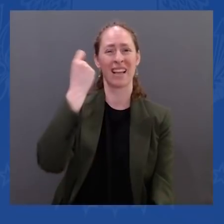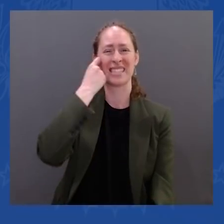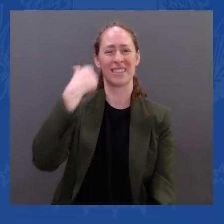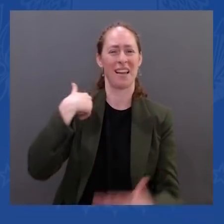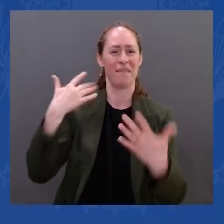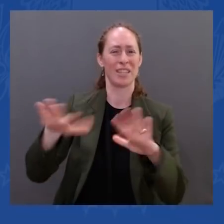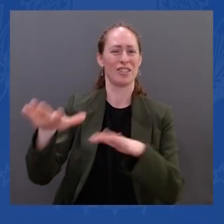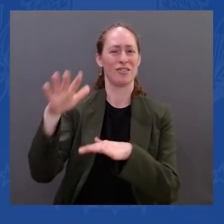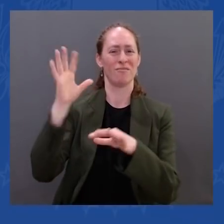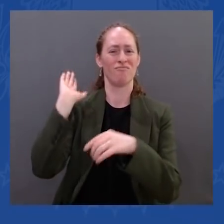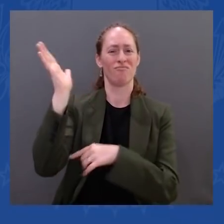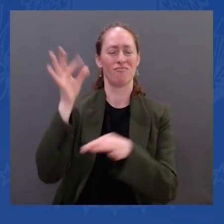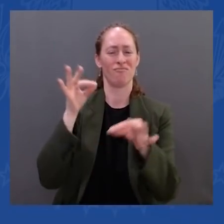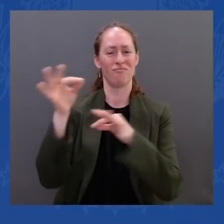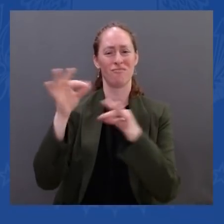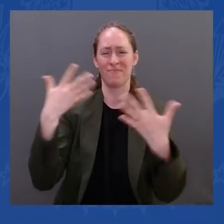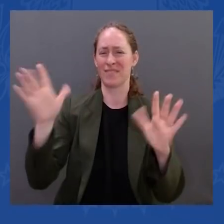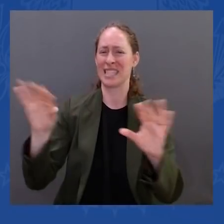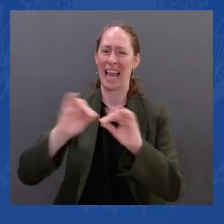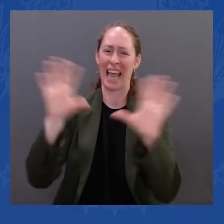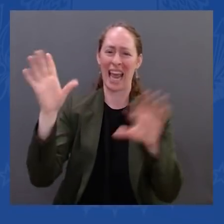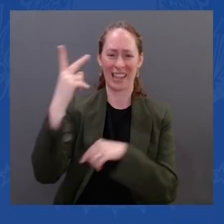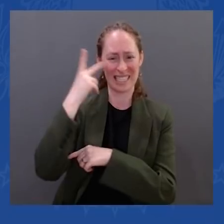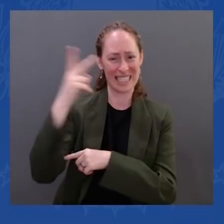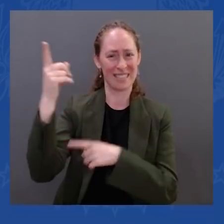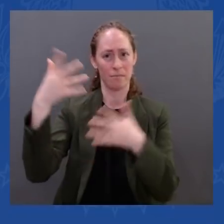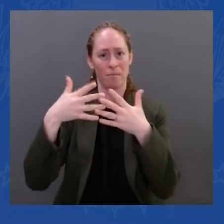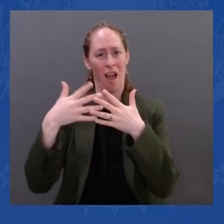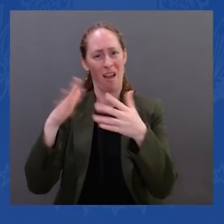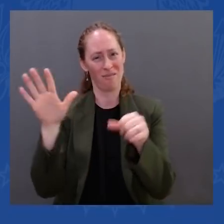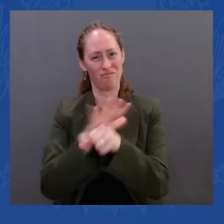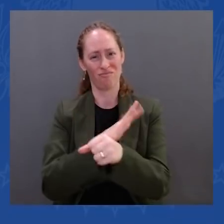Japan welcomes such steps, and we are in full support.